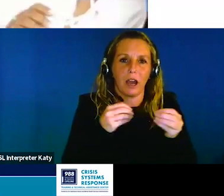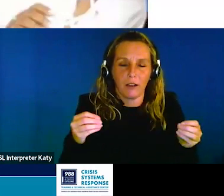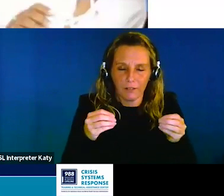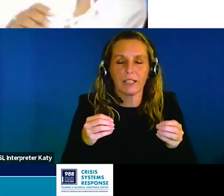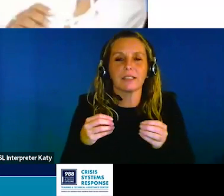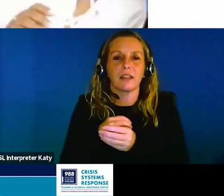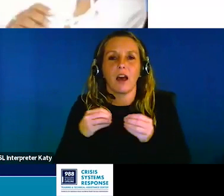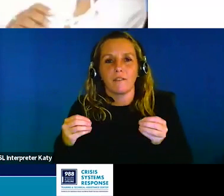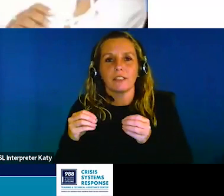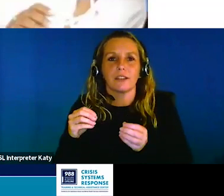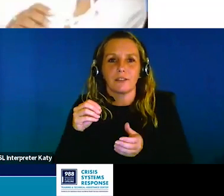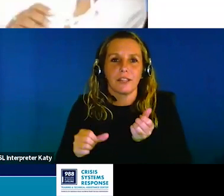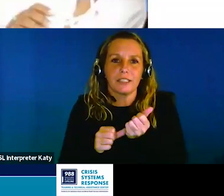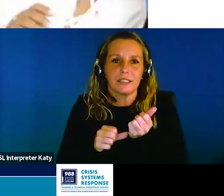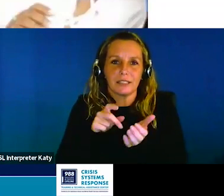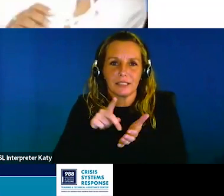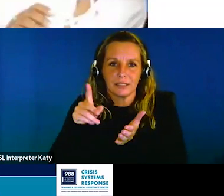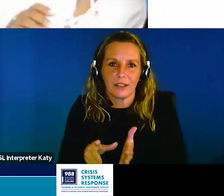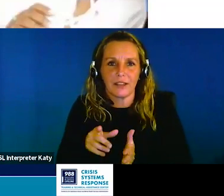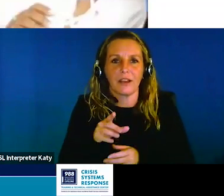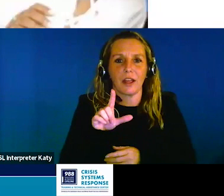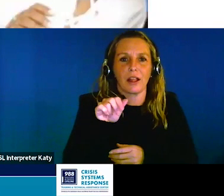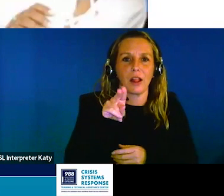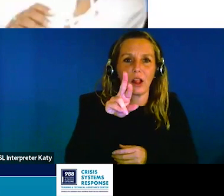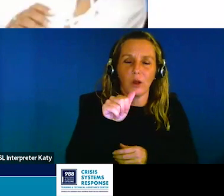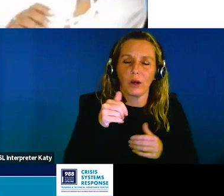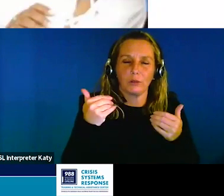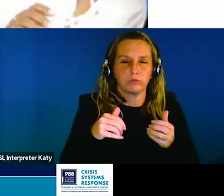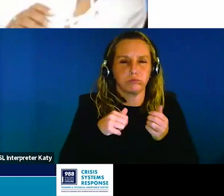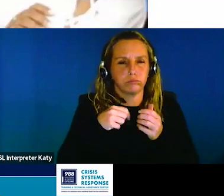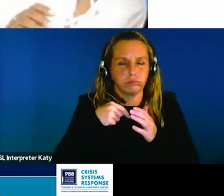Laura has had extensive federal career experience in strategic planning